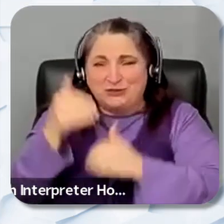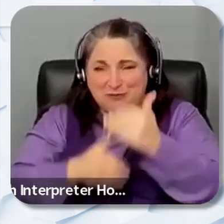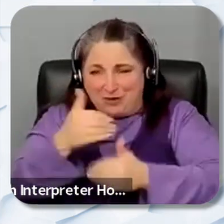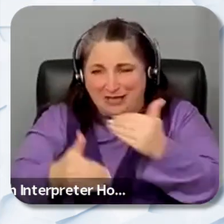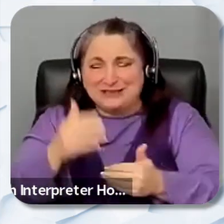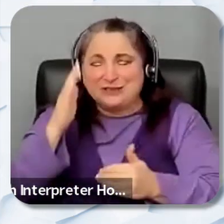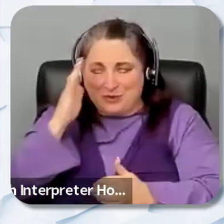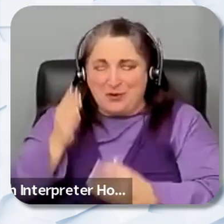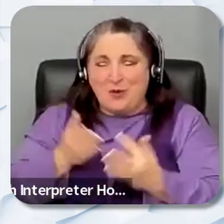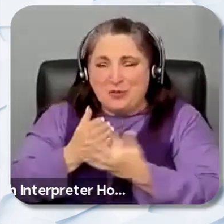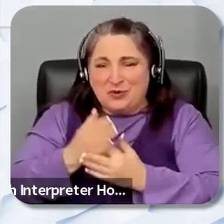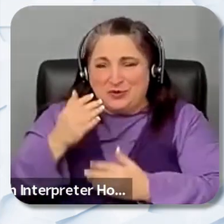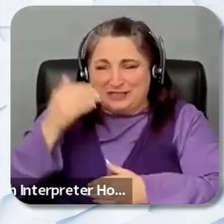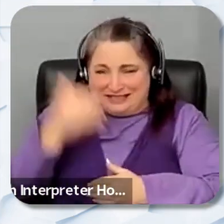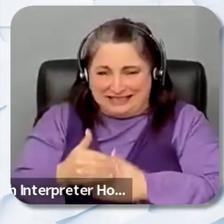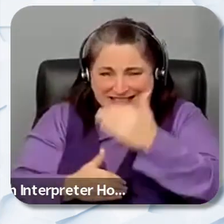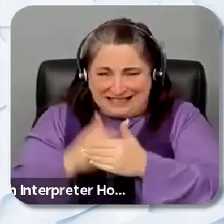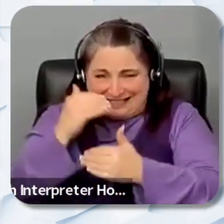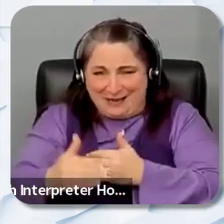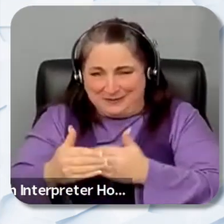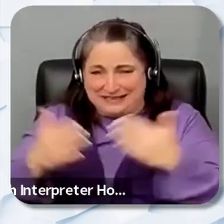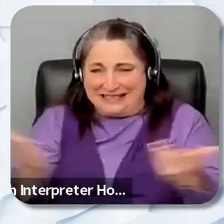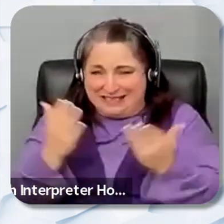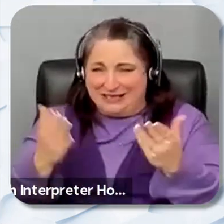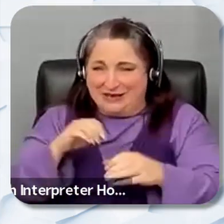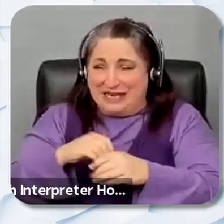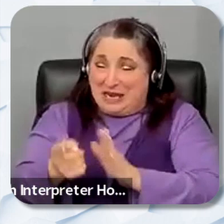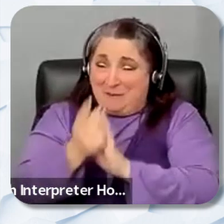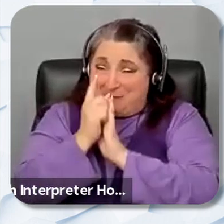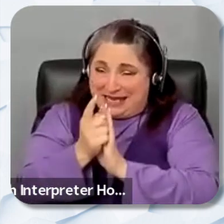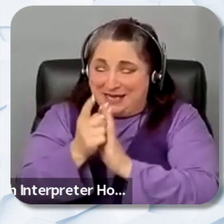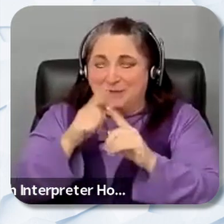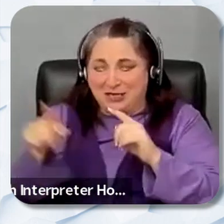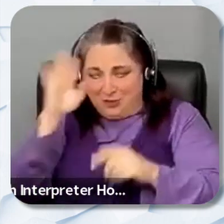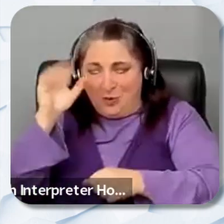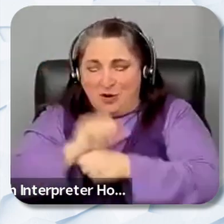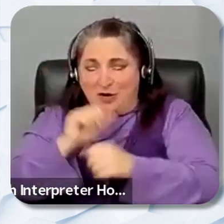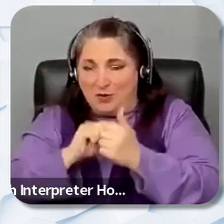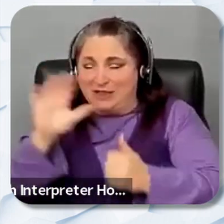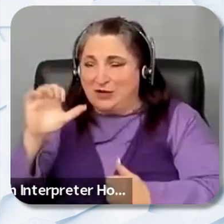steps here in a minute. But you will work with your SELPA and your SELPA will make sure